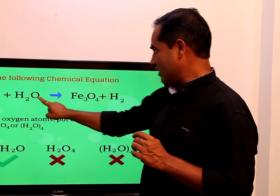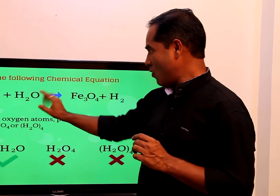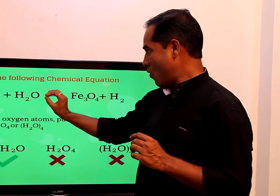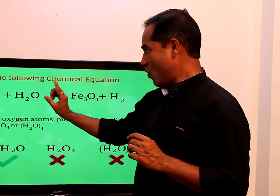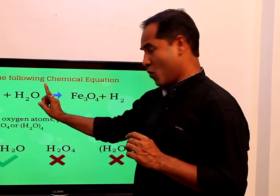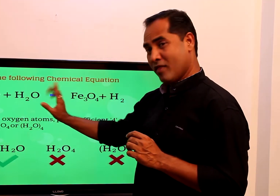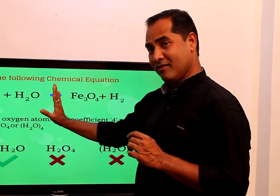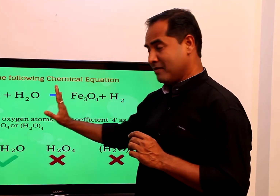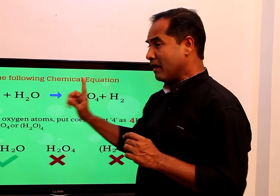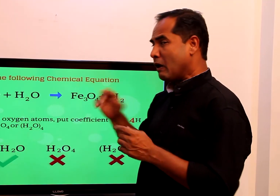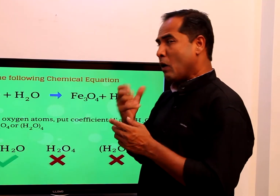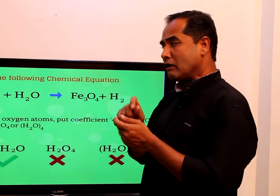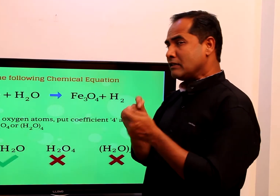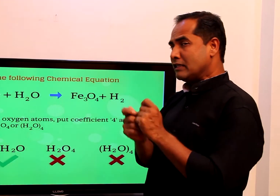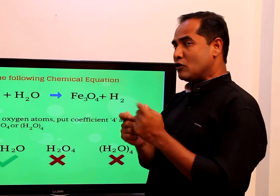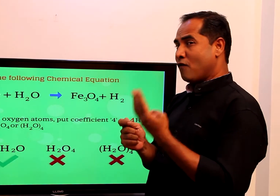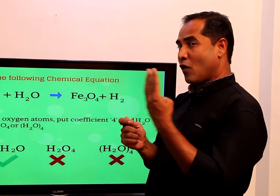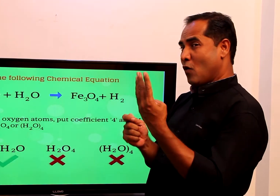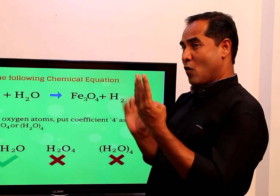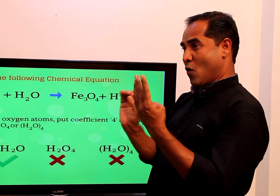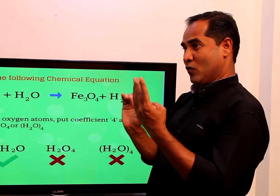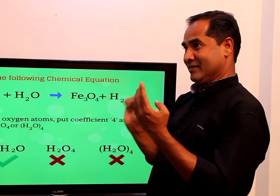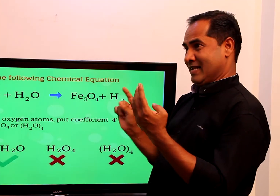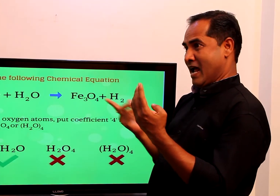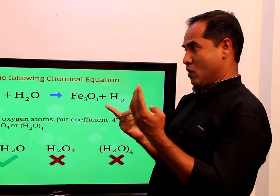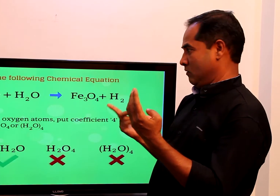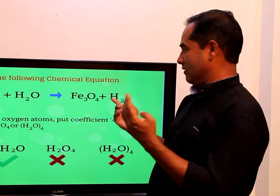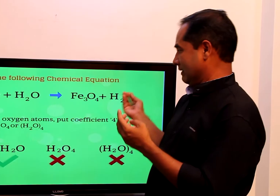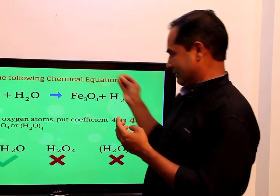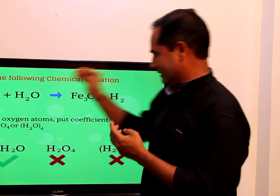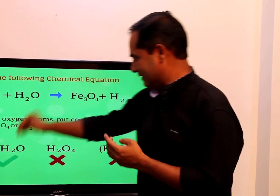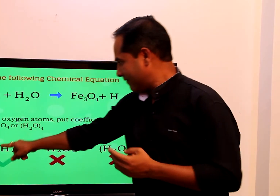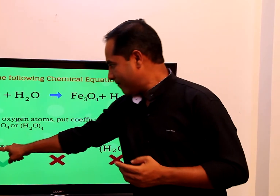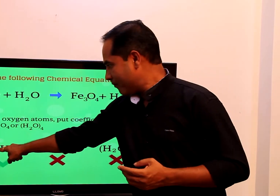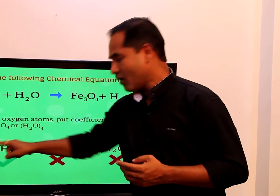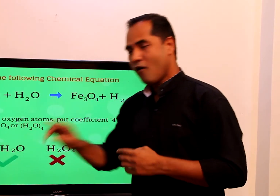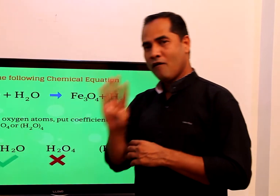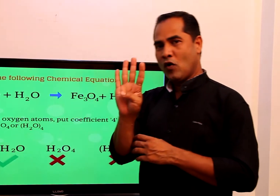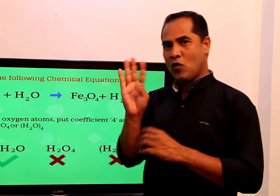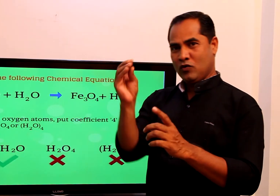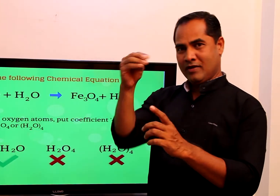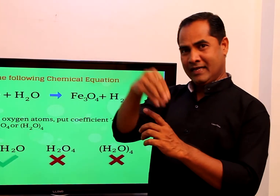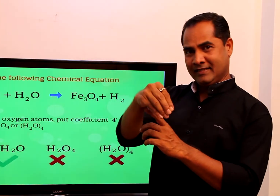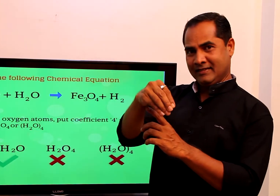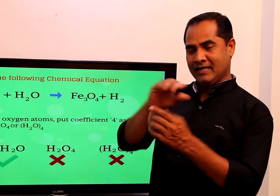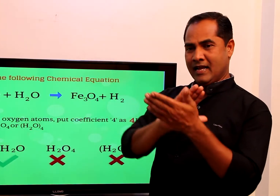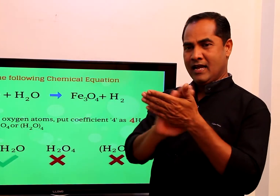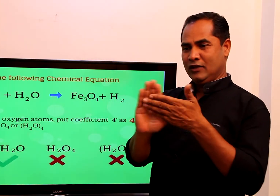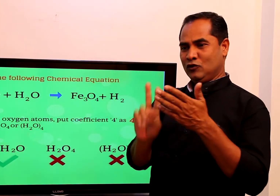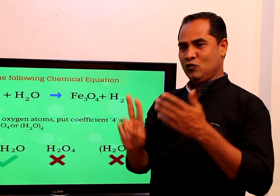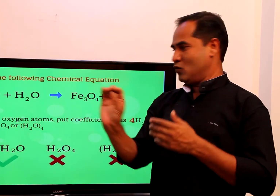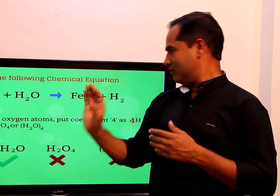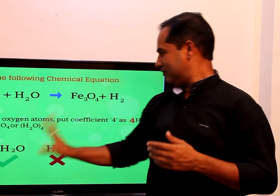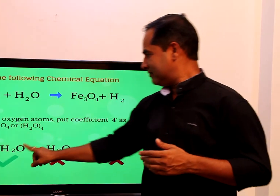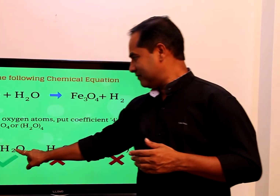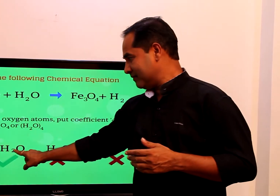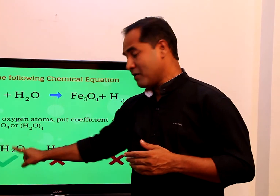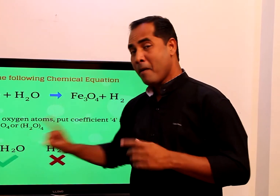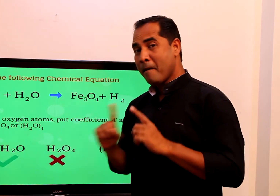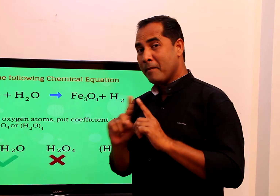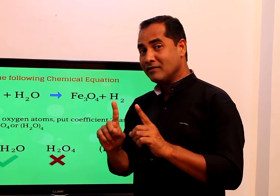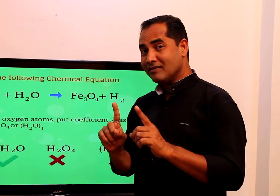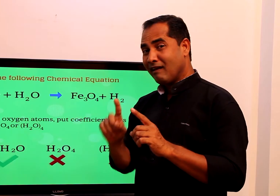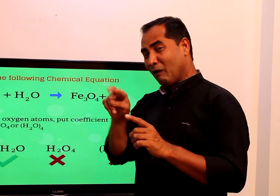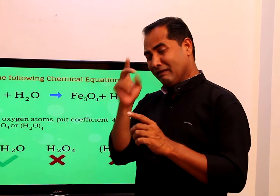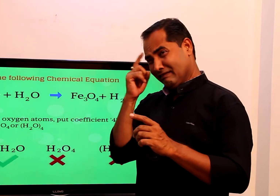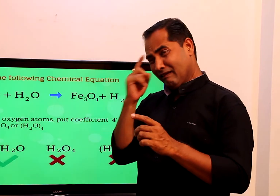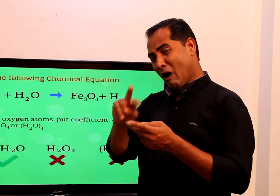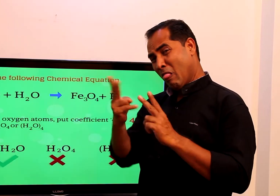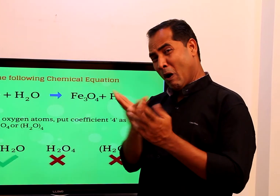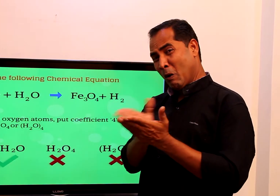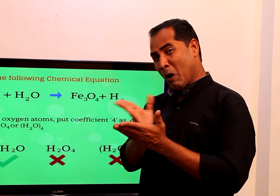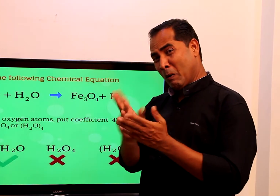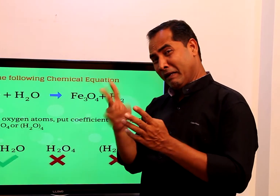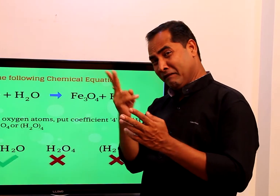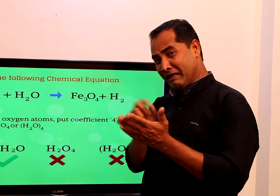O4 here, how do I change the left hand side O into 4. So, I will just add 4 to